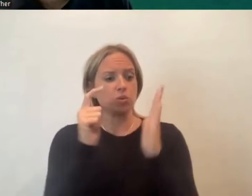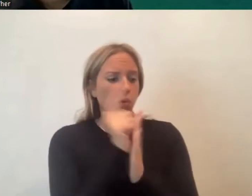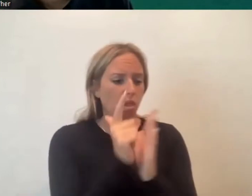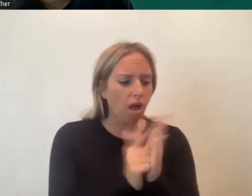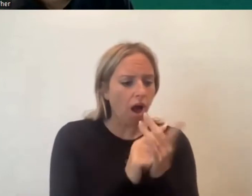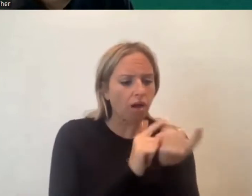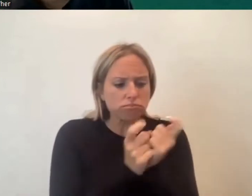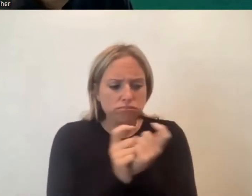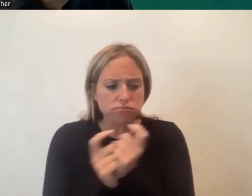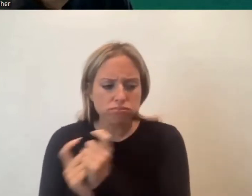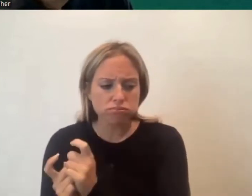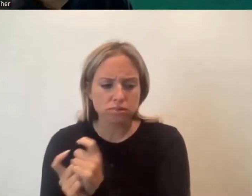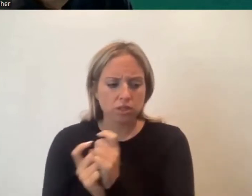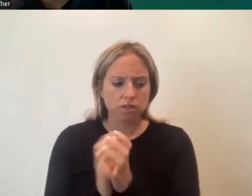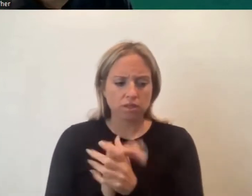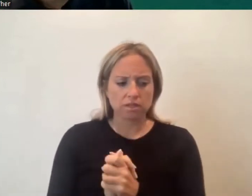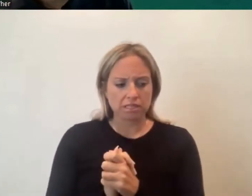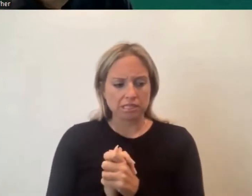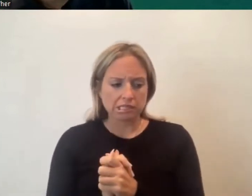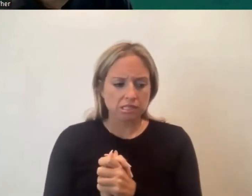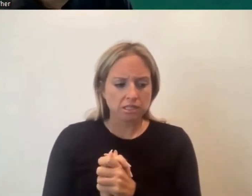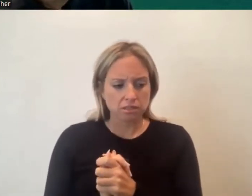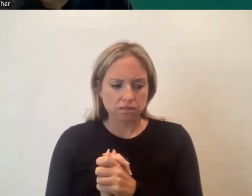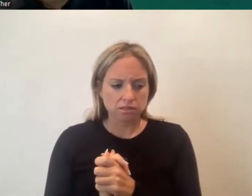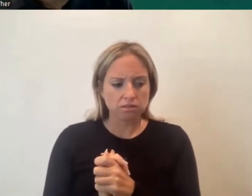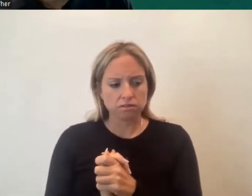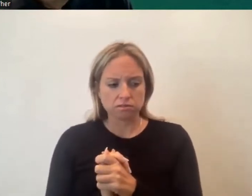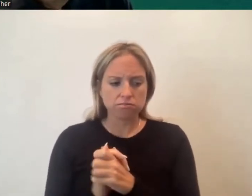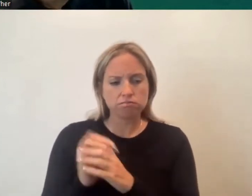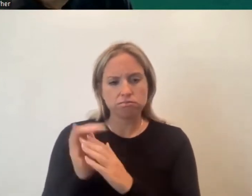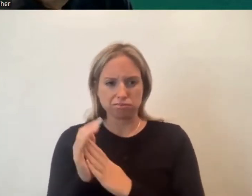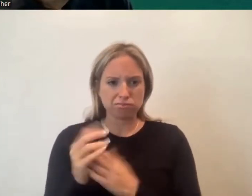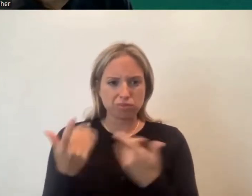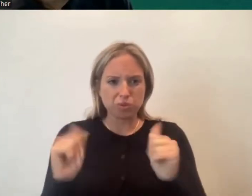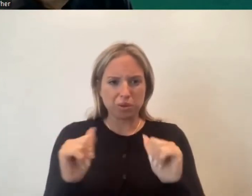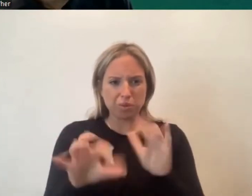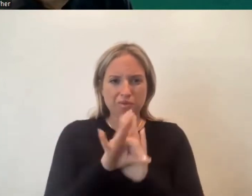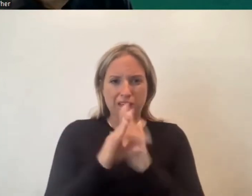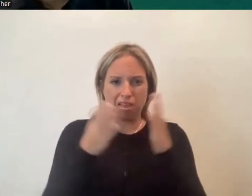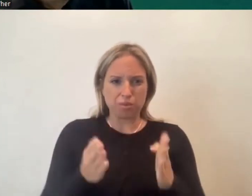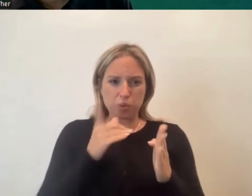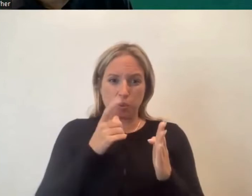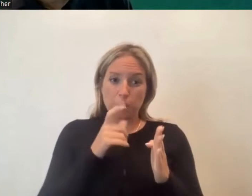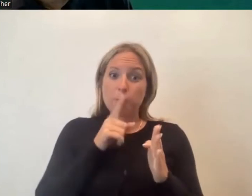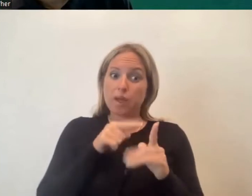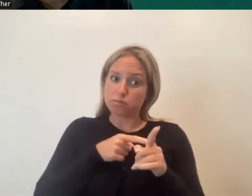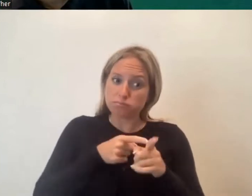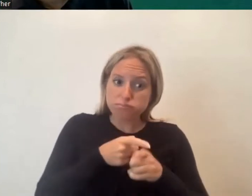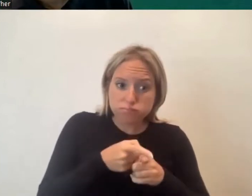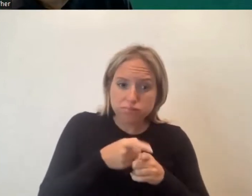So my one piece of advice would be to try to find somebody who really specializes in this.